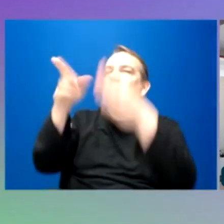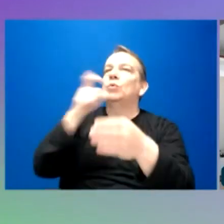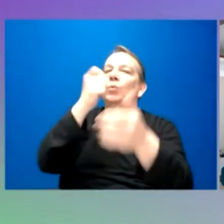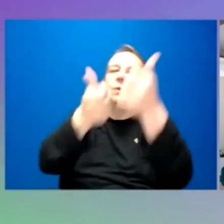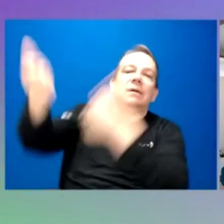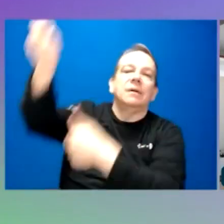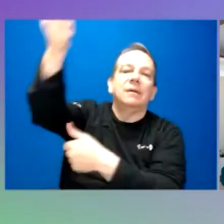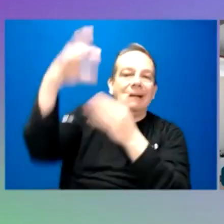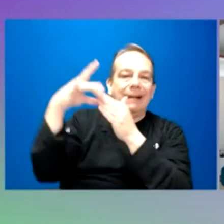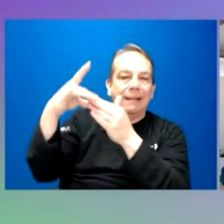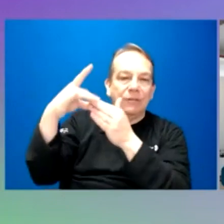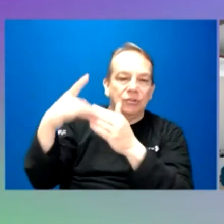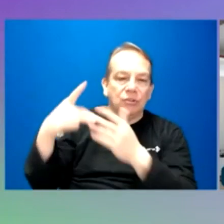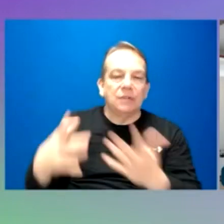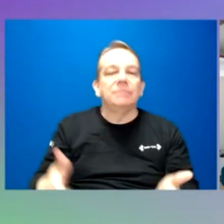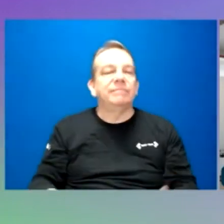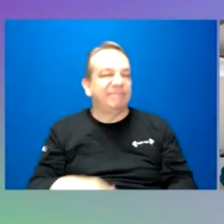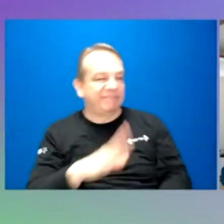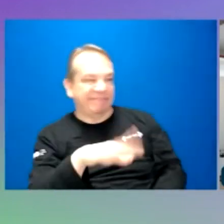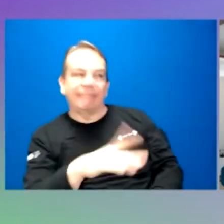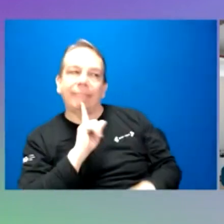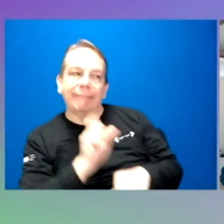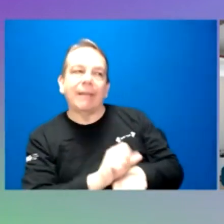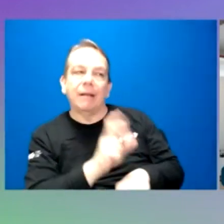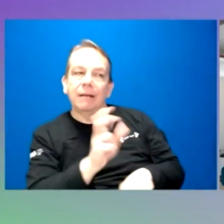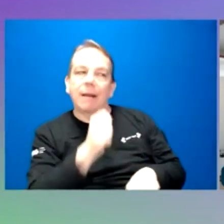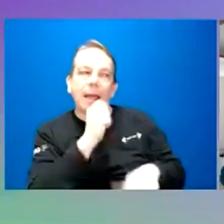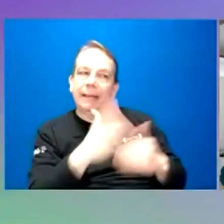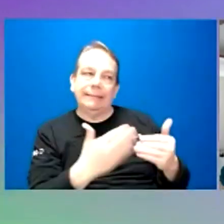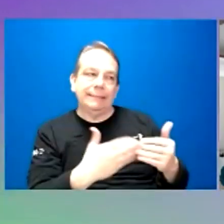And I will admit that most of this experiences were when I was